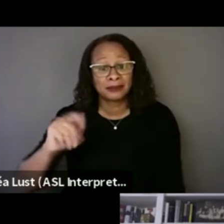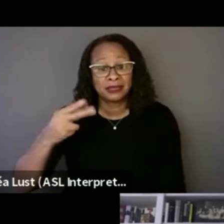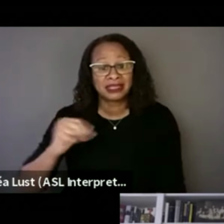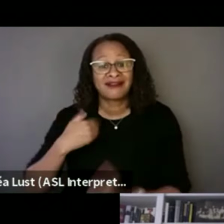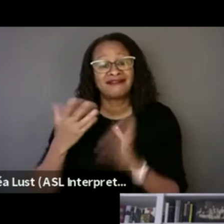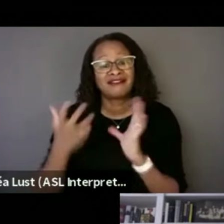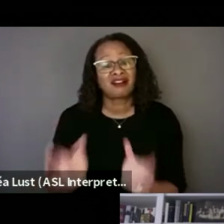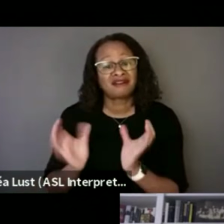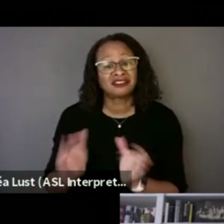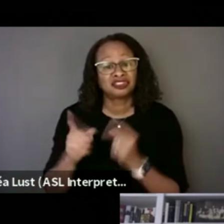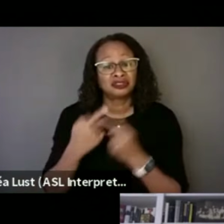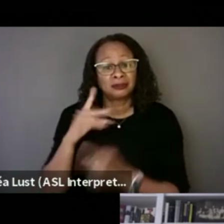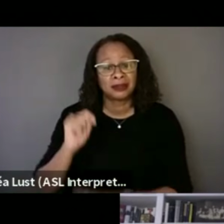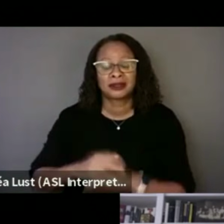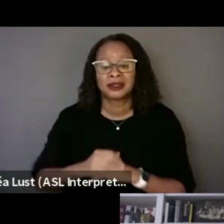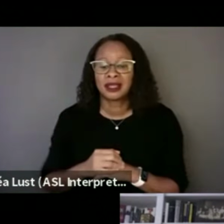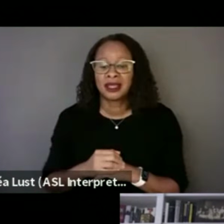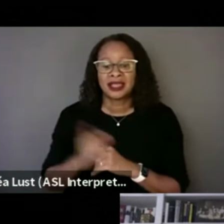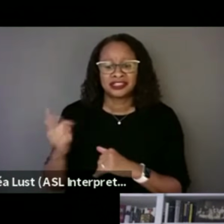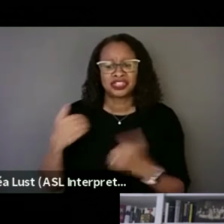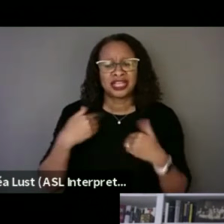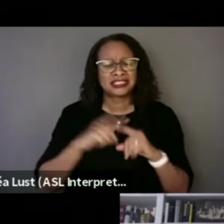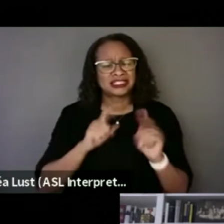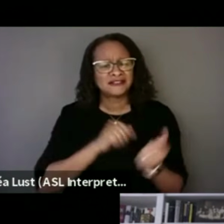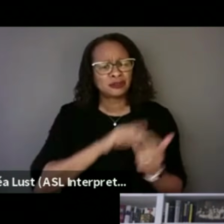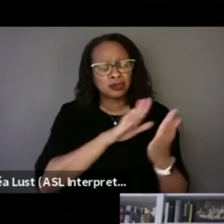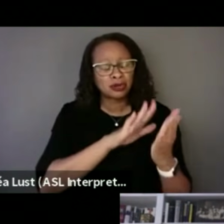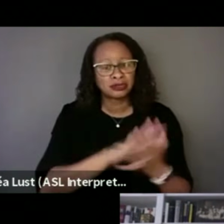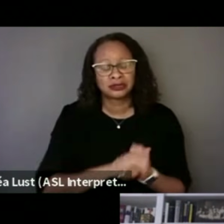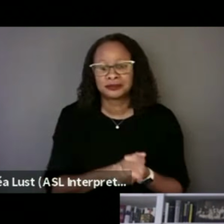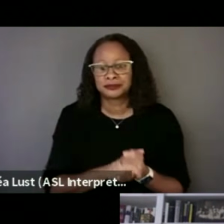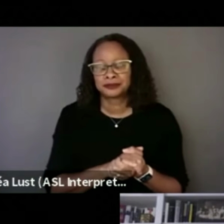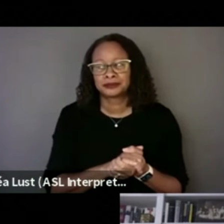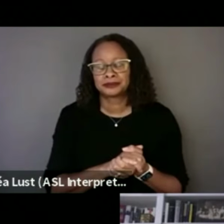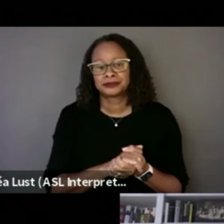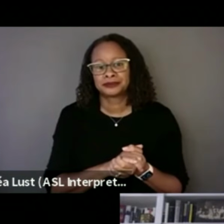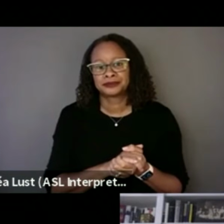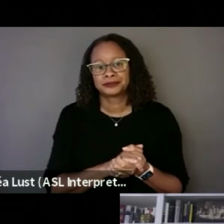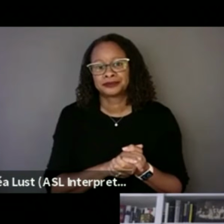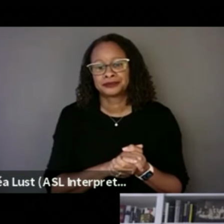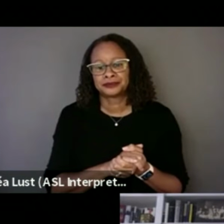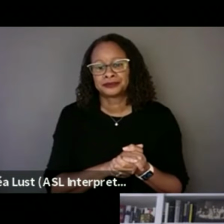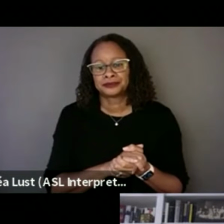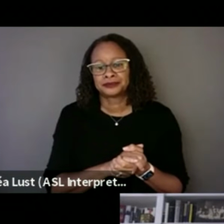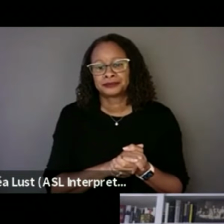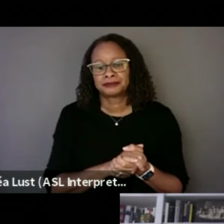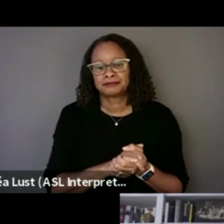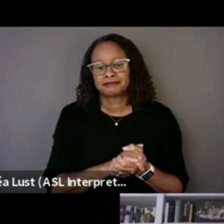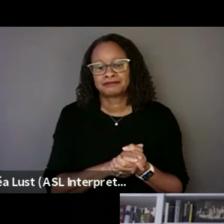and she has a different approach. She had like, it's not a war movie, it's about parenthood.